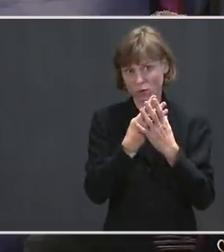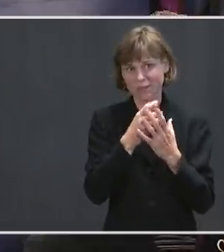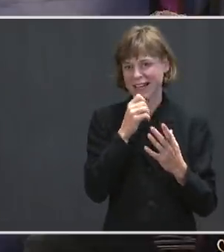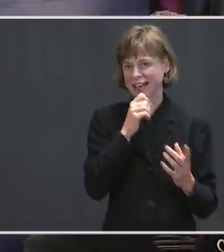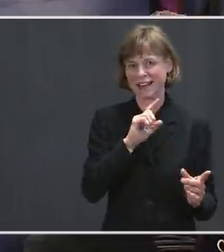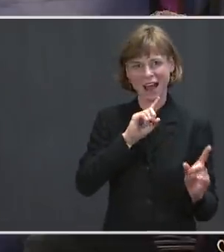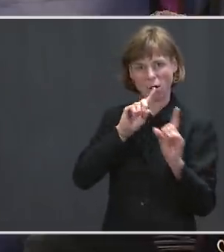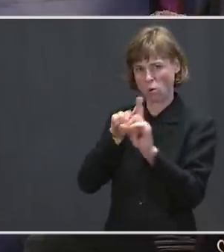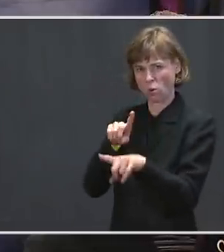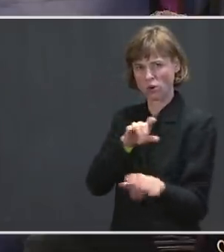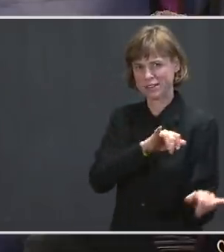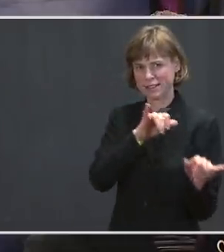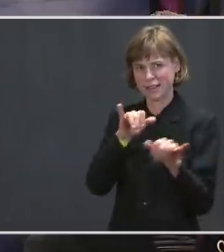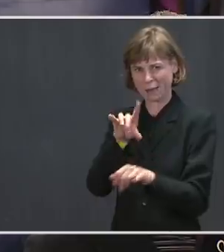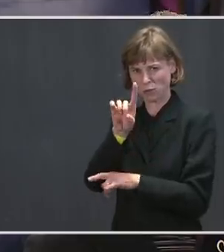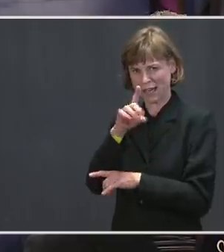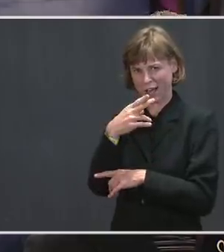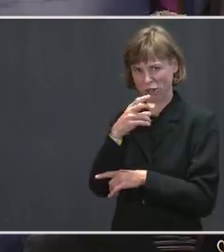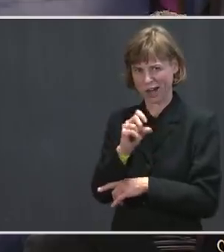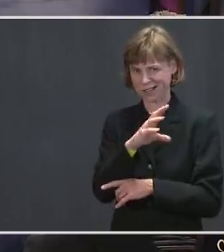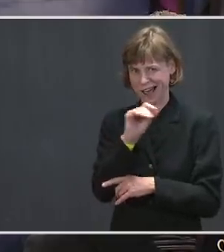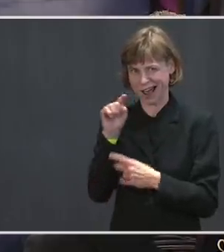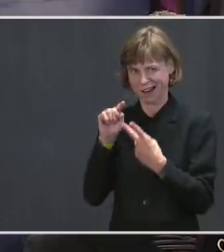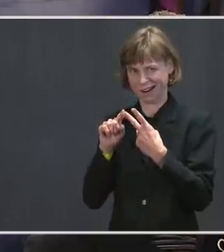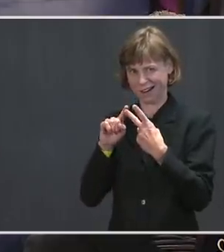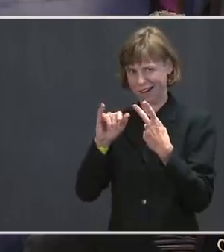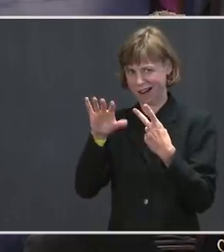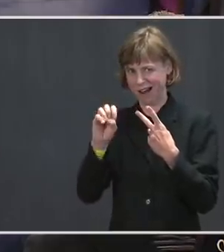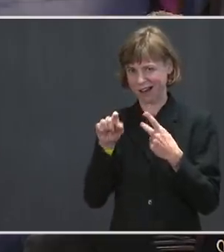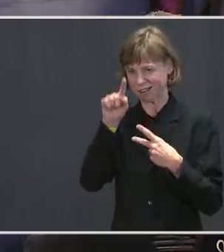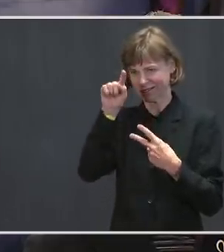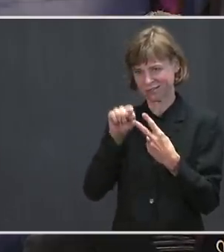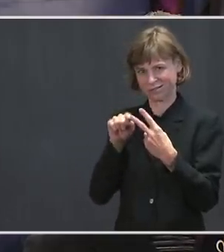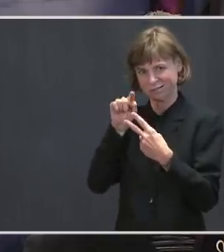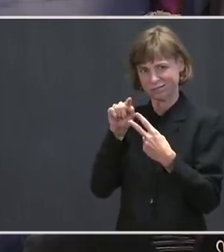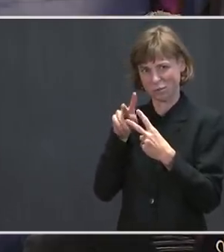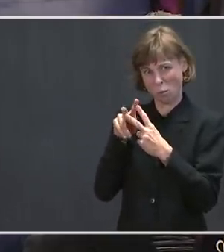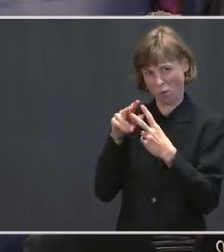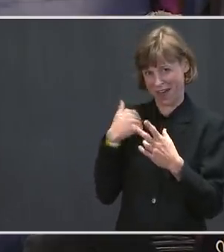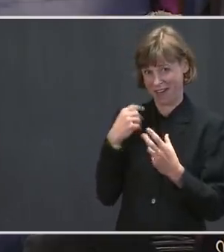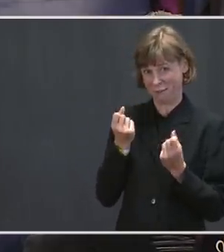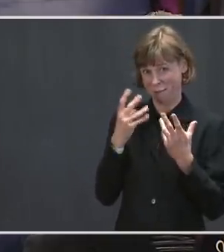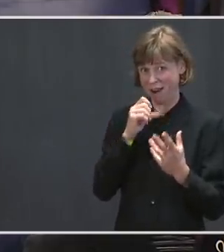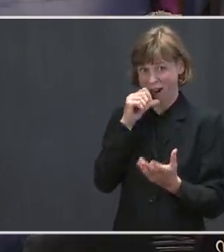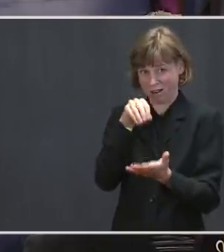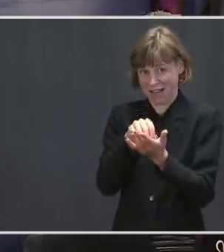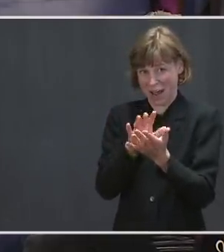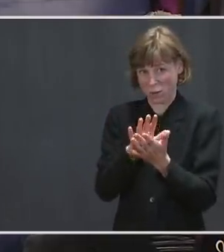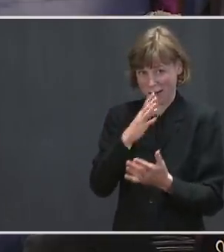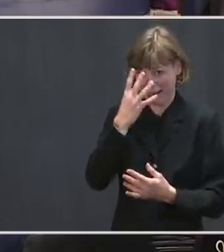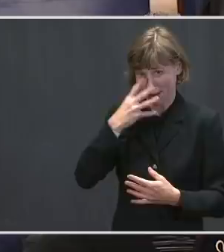and ICE, which houses many undocumented immigrants. So, is that something that he plans to do?